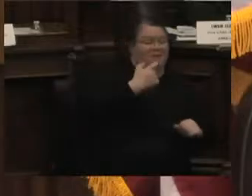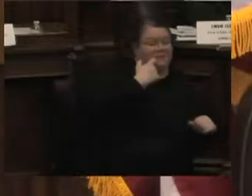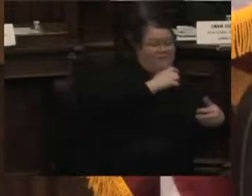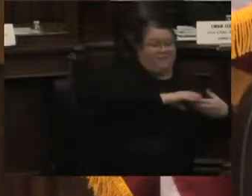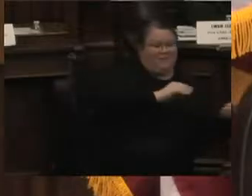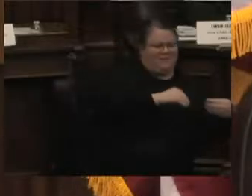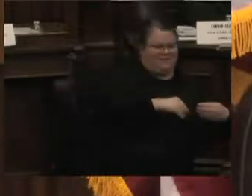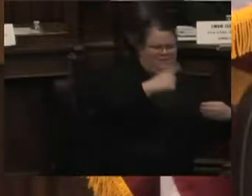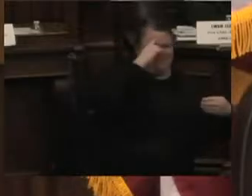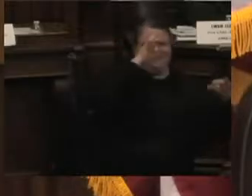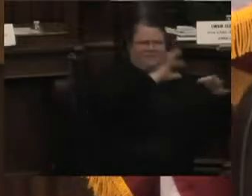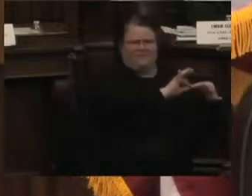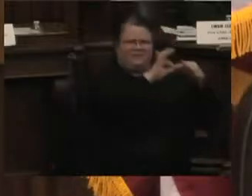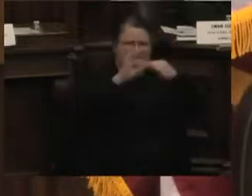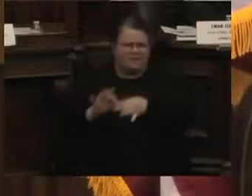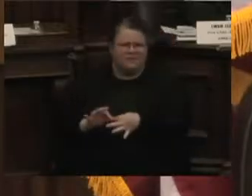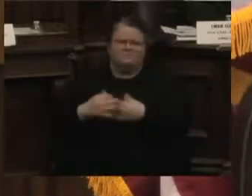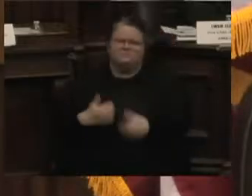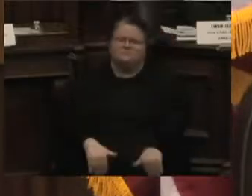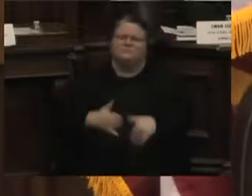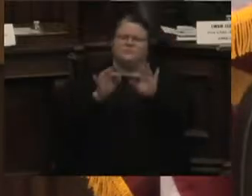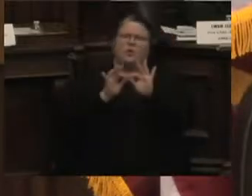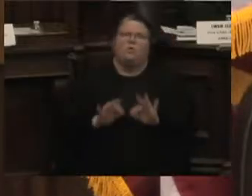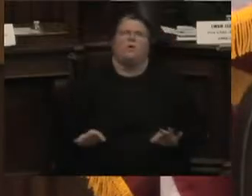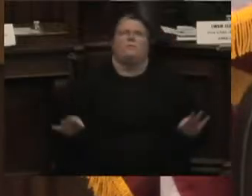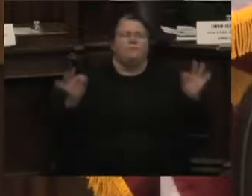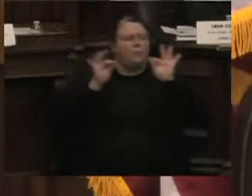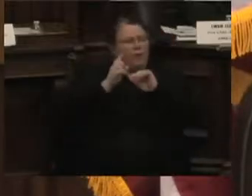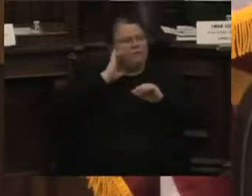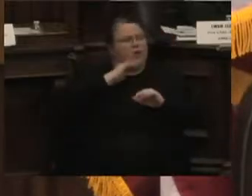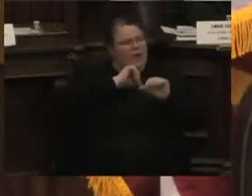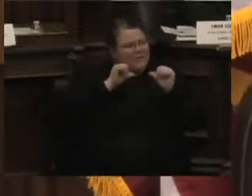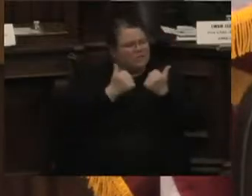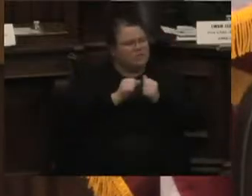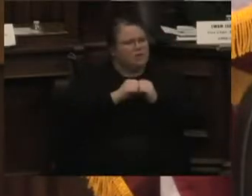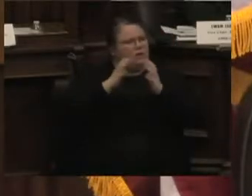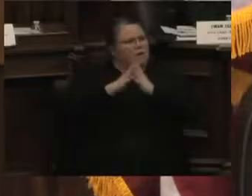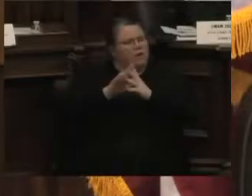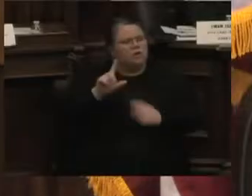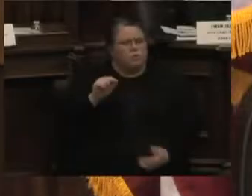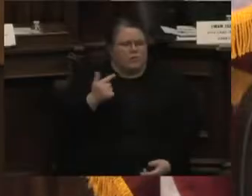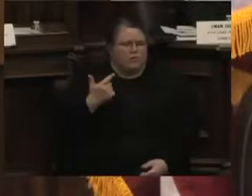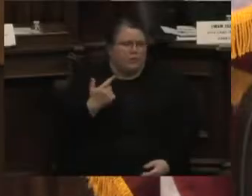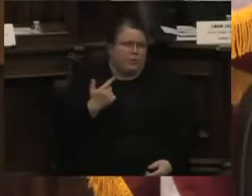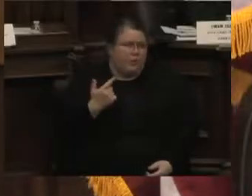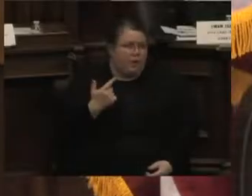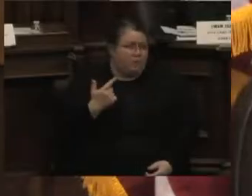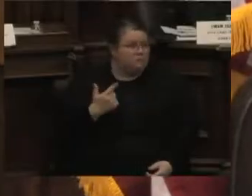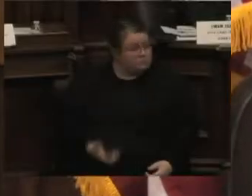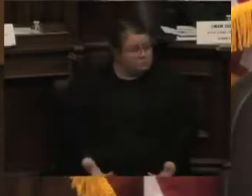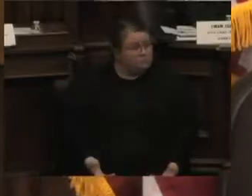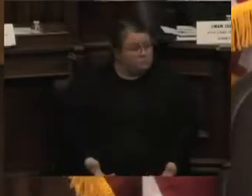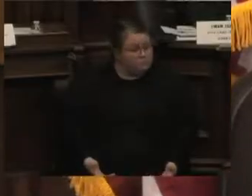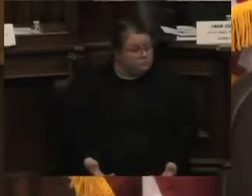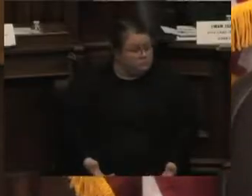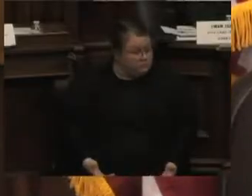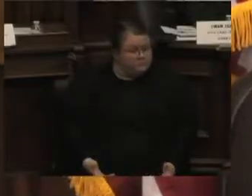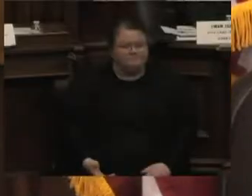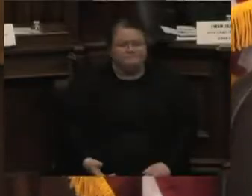that really ties in with your with your last words. And that is just something that's so